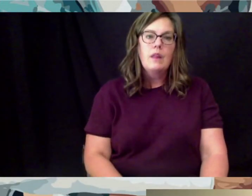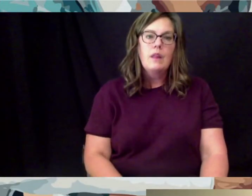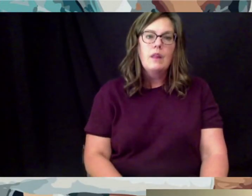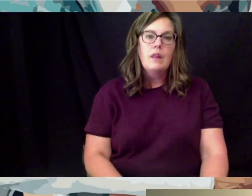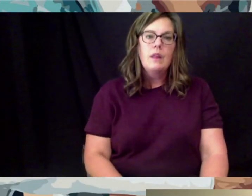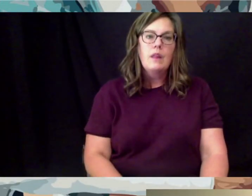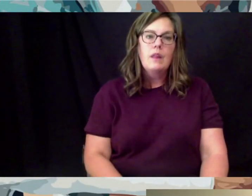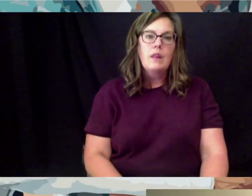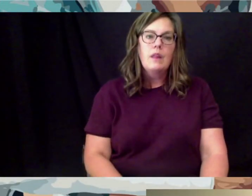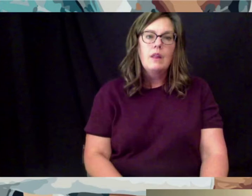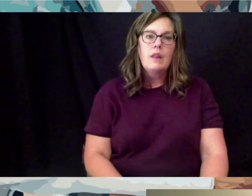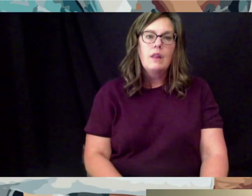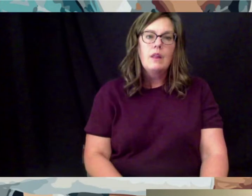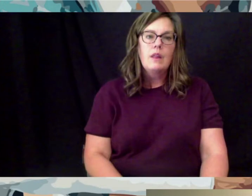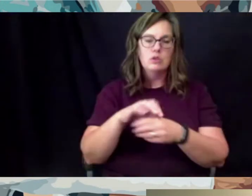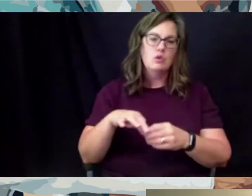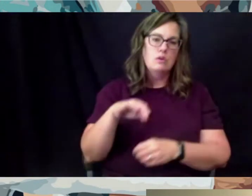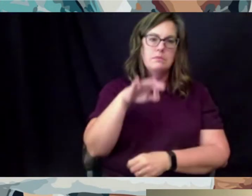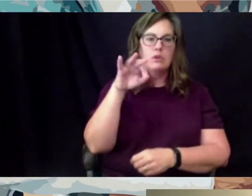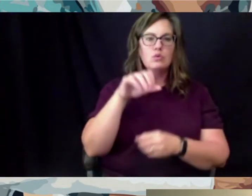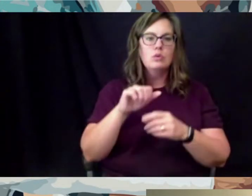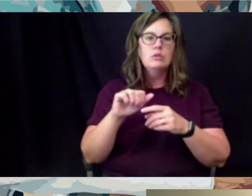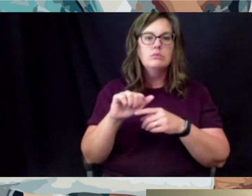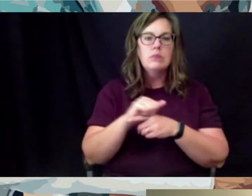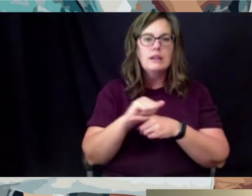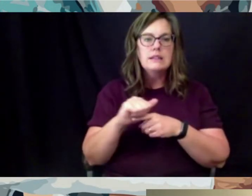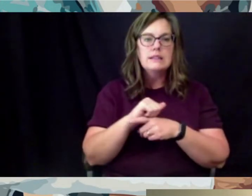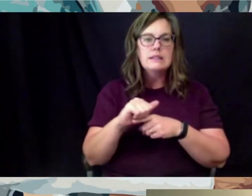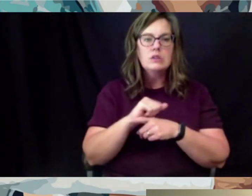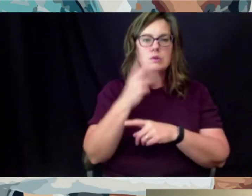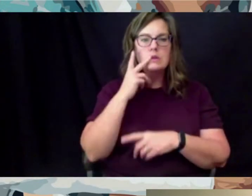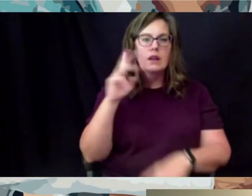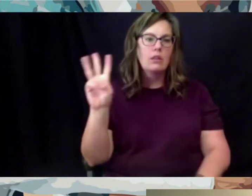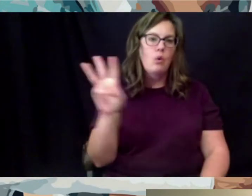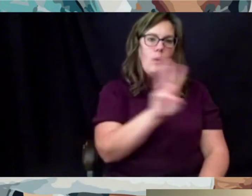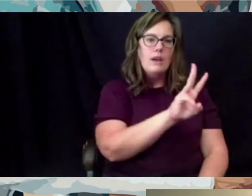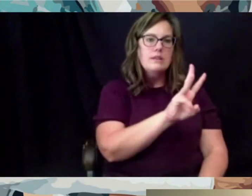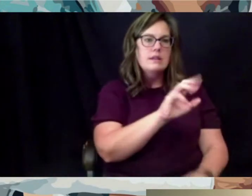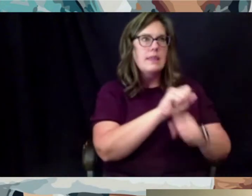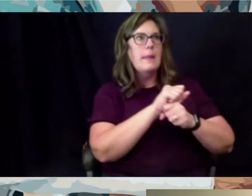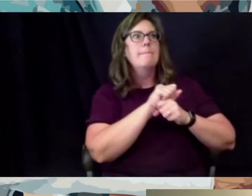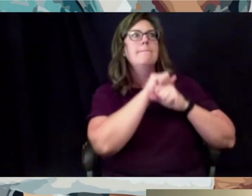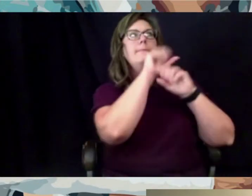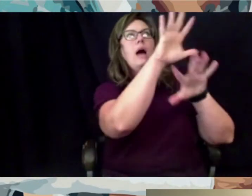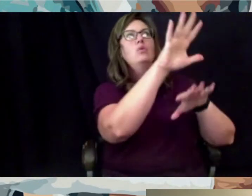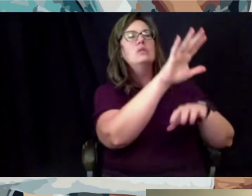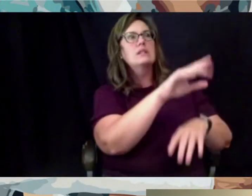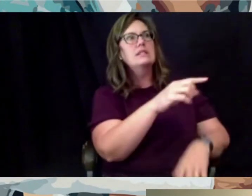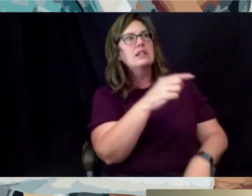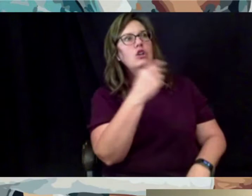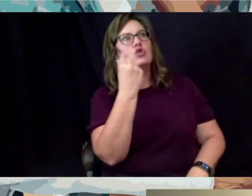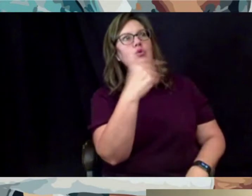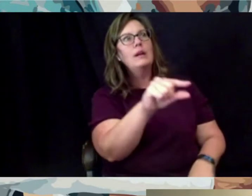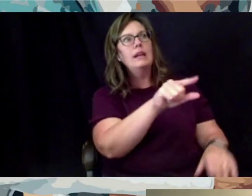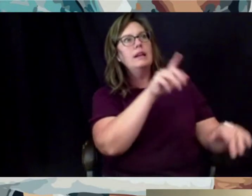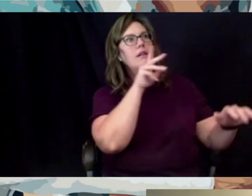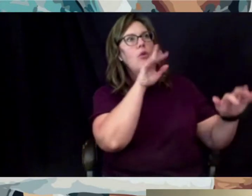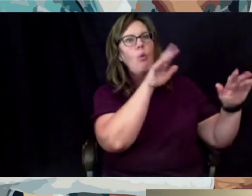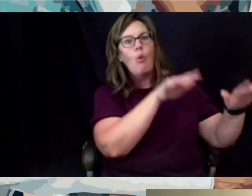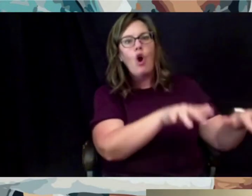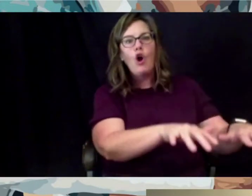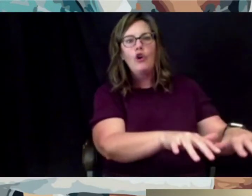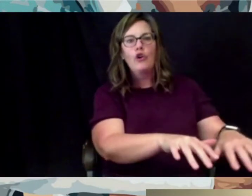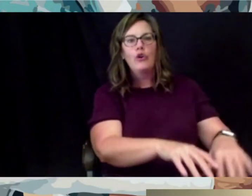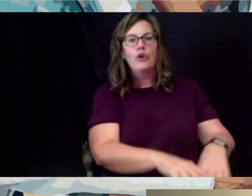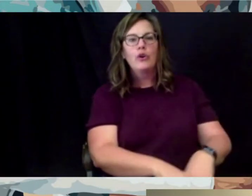west in which you see the mountains and the green and the water and it reflects you know